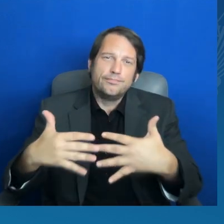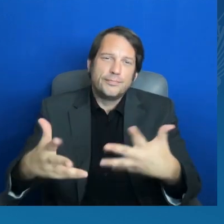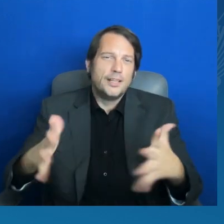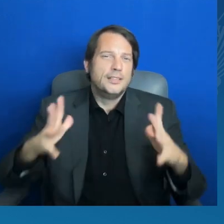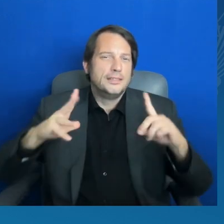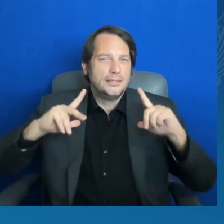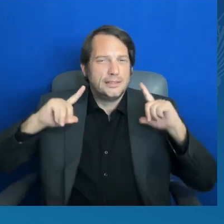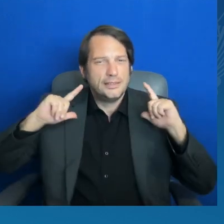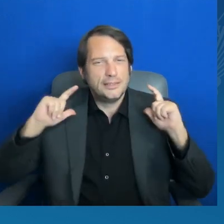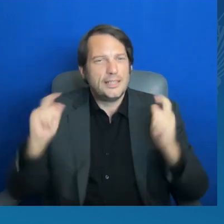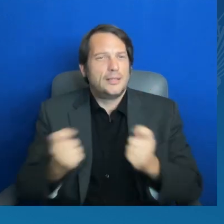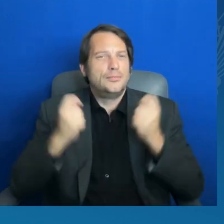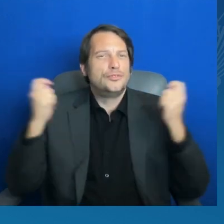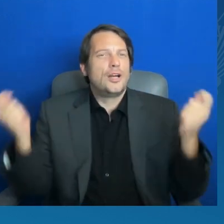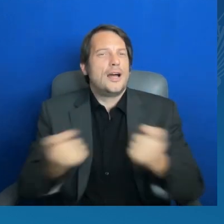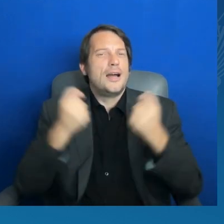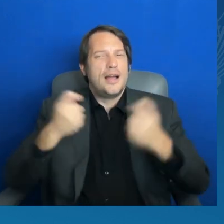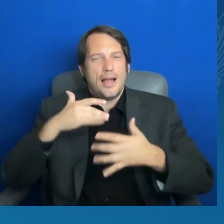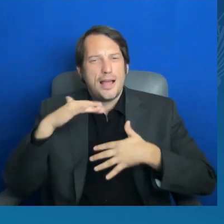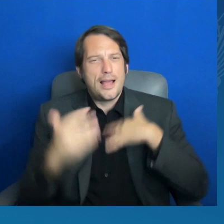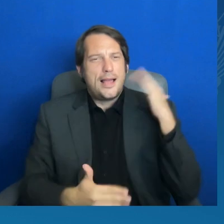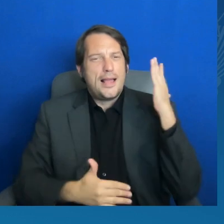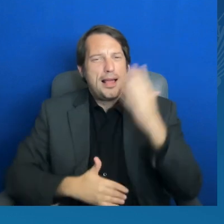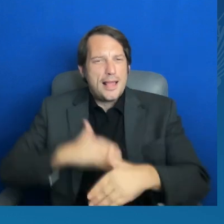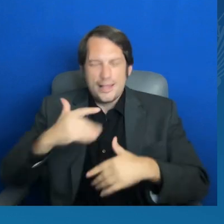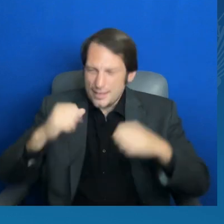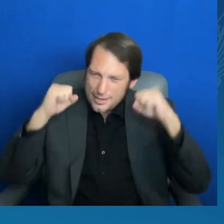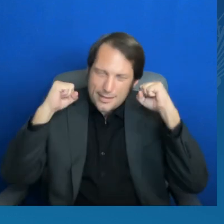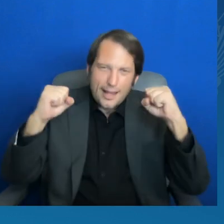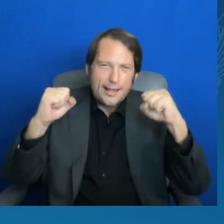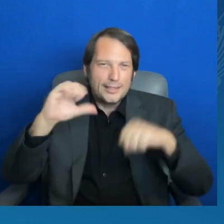the strongest gun safety administration in history.